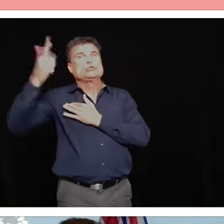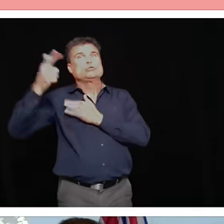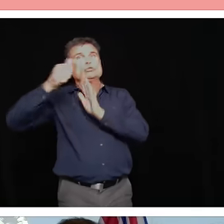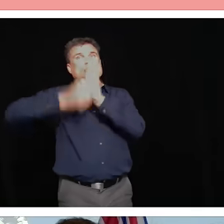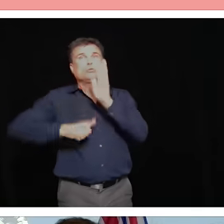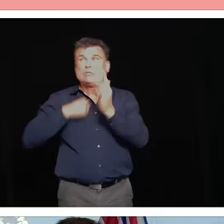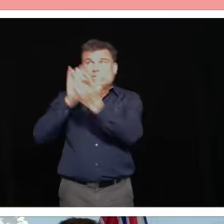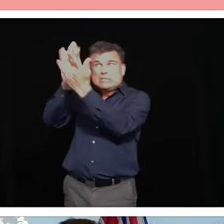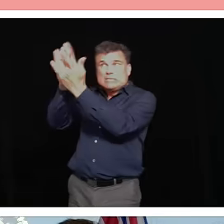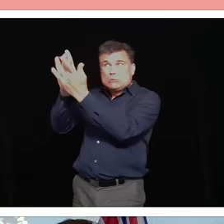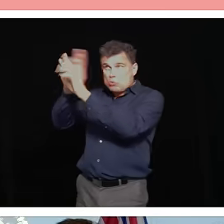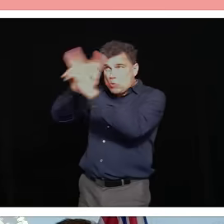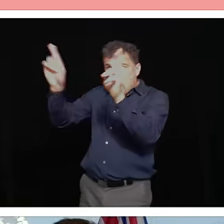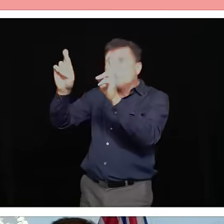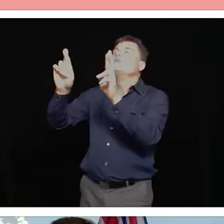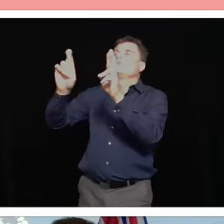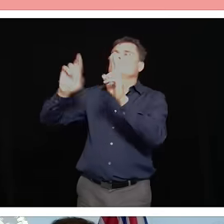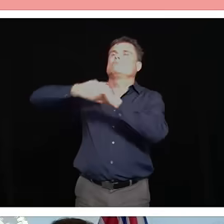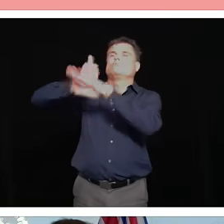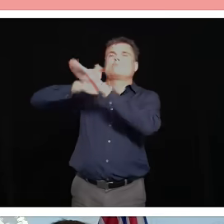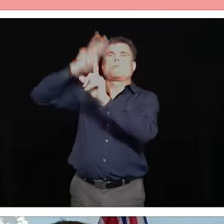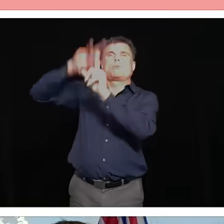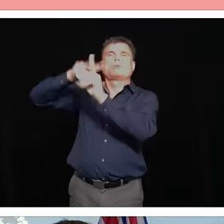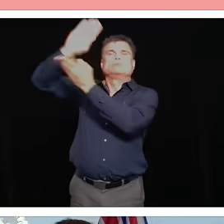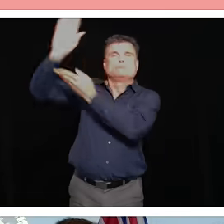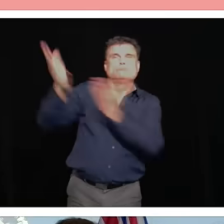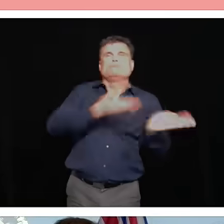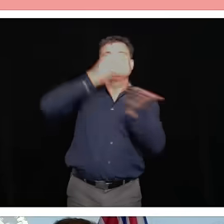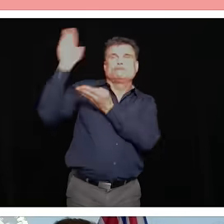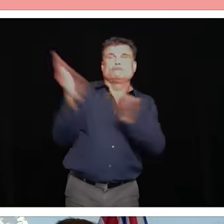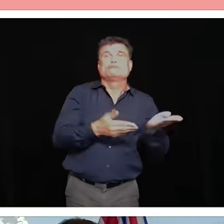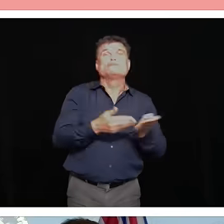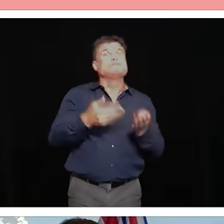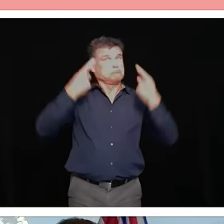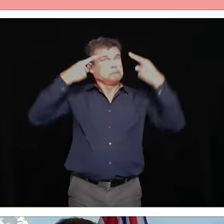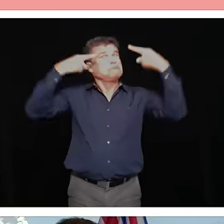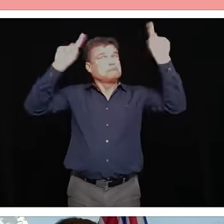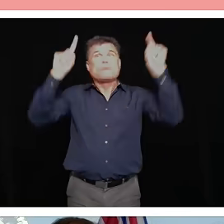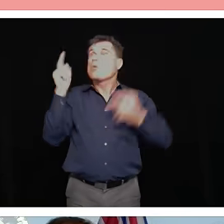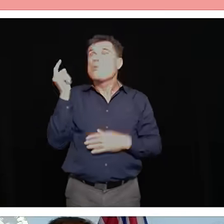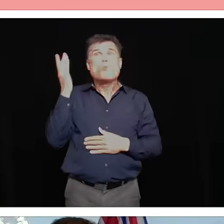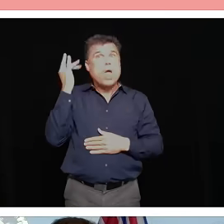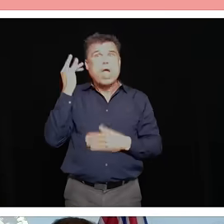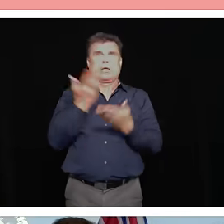2 m is the ideal we know for uncontrolled environments. Particularly for people we do not know.